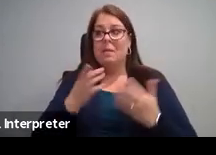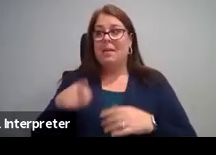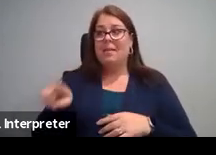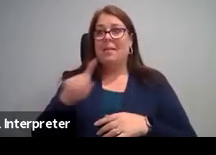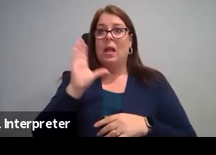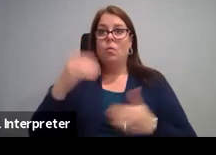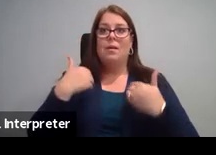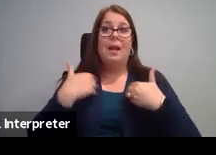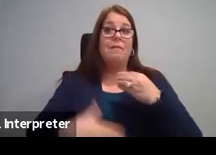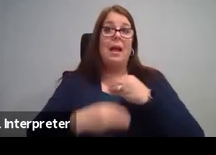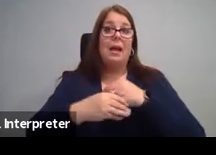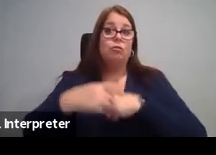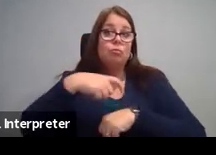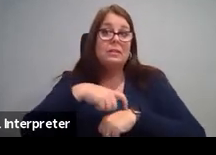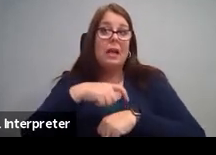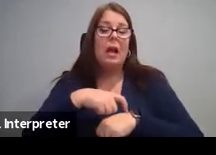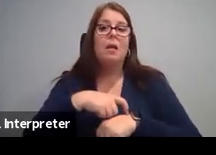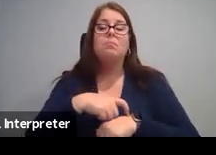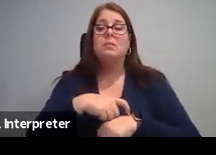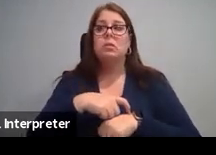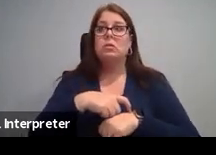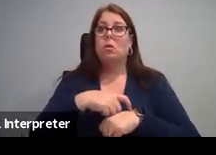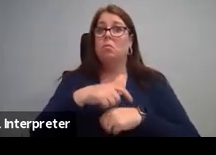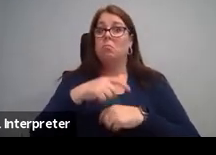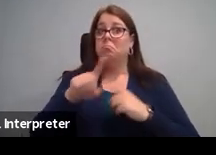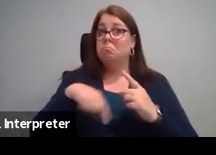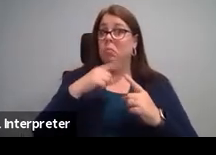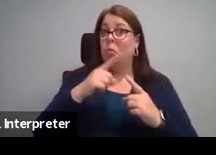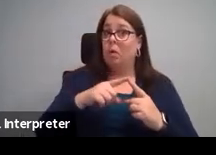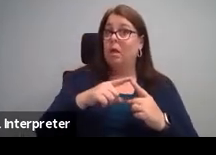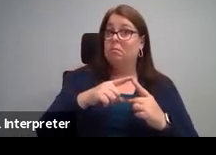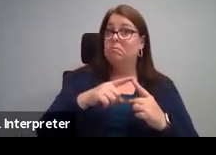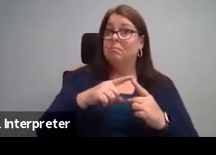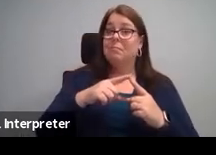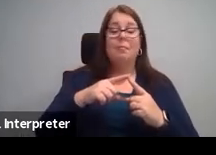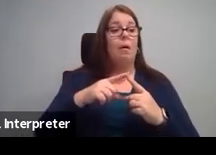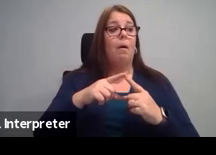Laurie Arnold: When the world opens back up in the in the summertime, right, because that's what we were thinking, April will hopefully life will be back to normal in